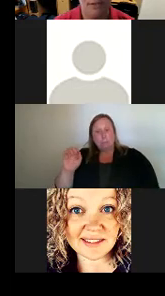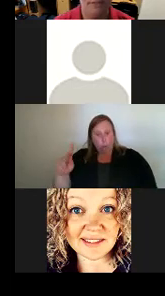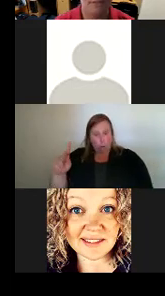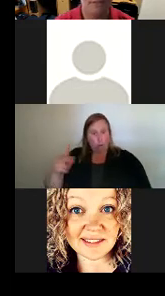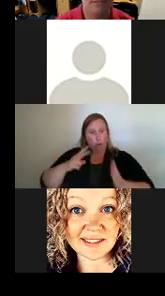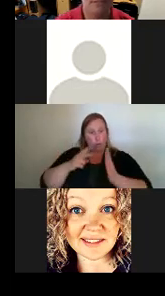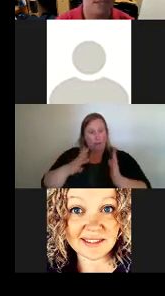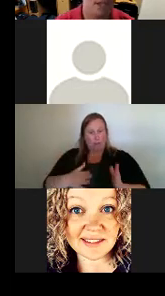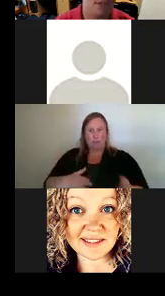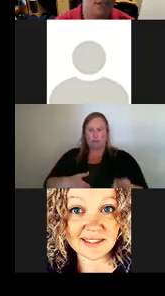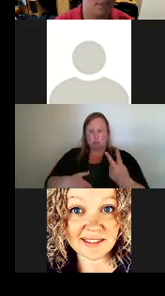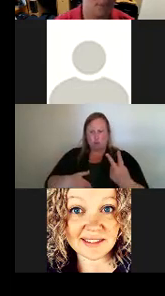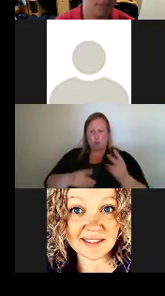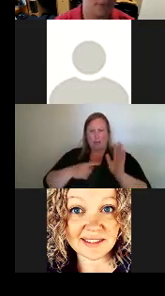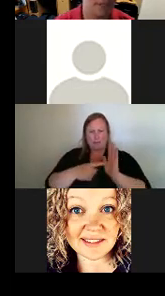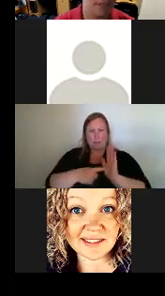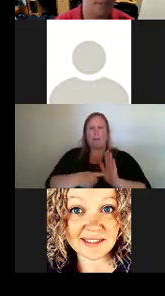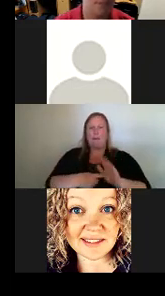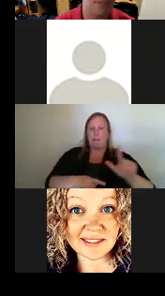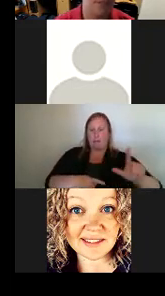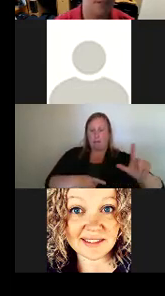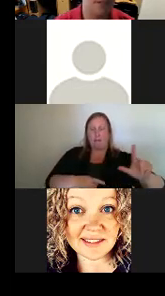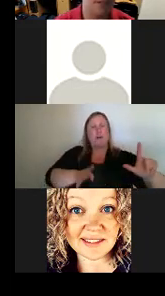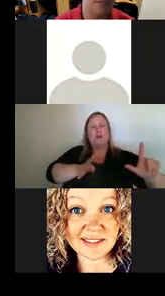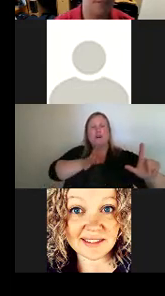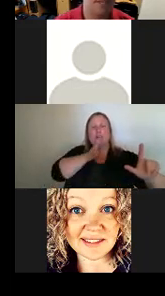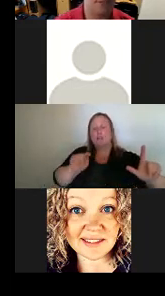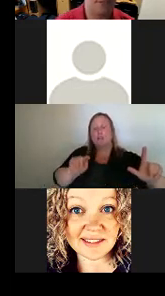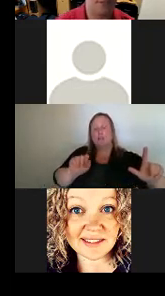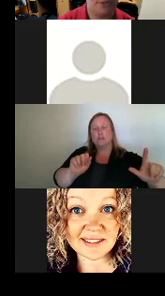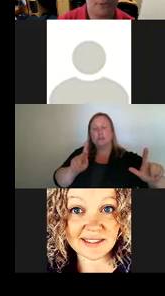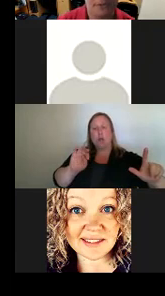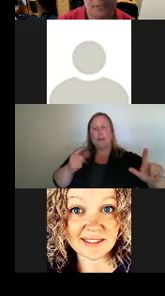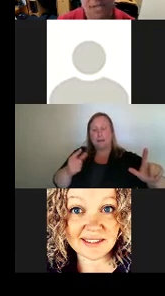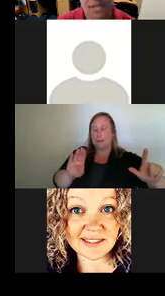ON THE LEFT IS TALKING BOOK PLAYER THAT COMES WITH THE NATIONAL LIBRARY SERVICE.